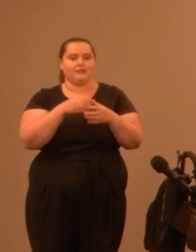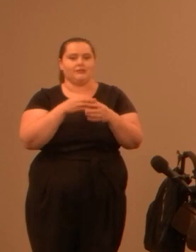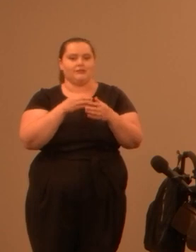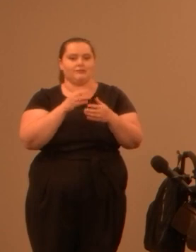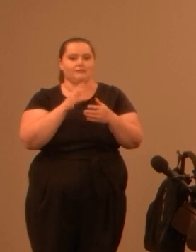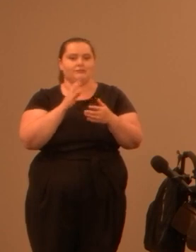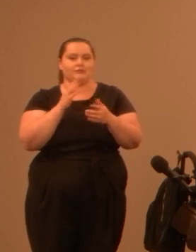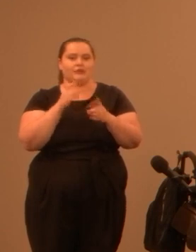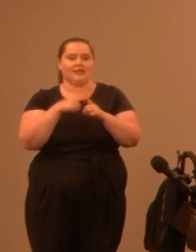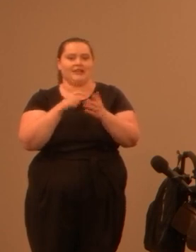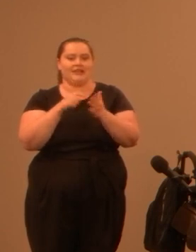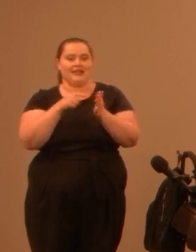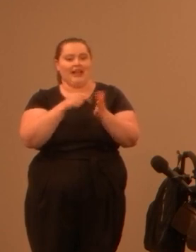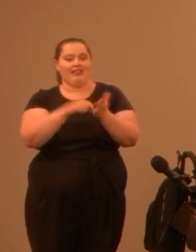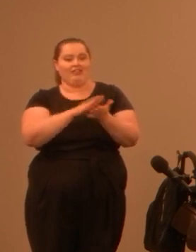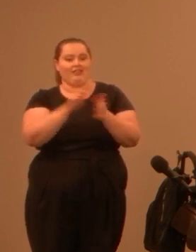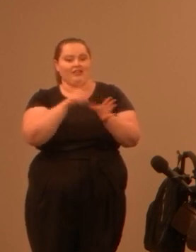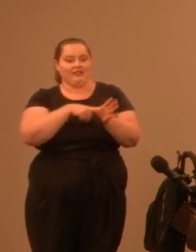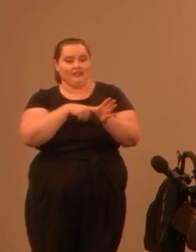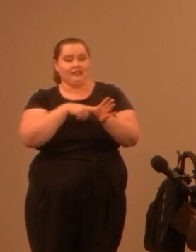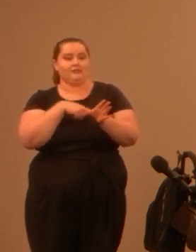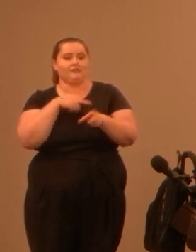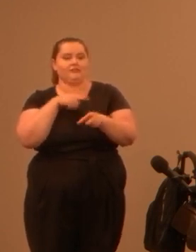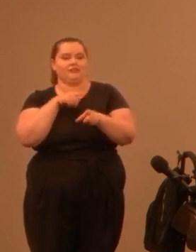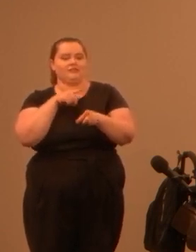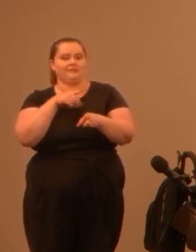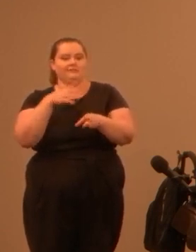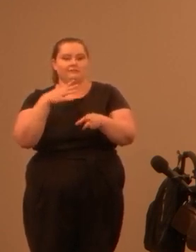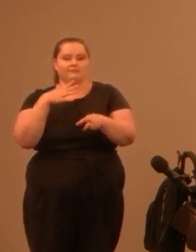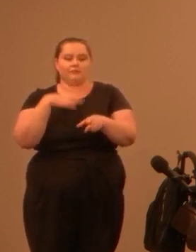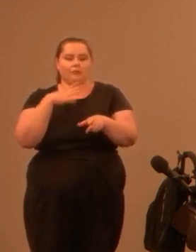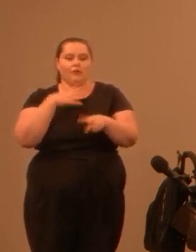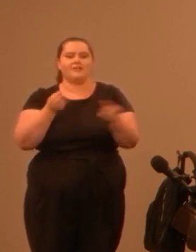frustrated by being overlooked at her bus stop despite clear indicators of her